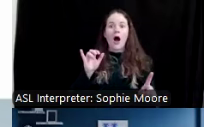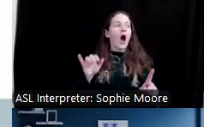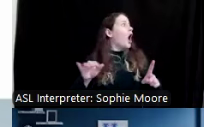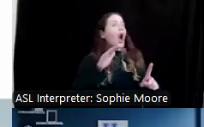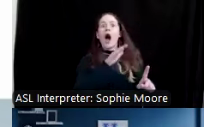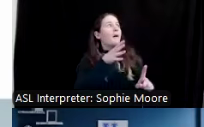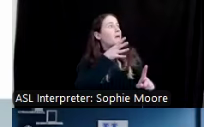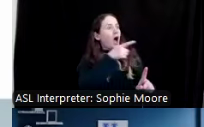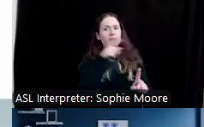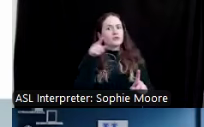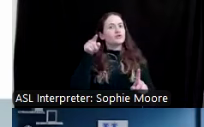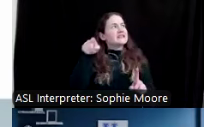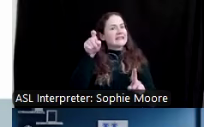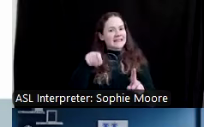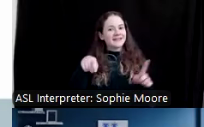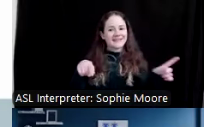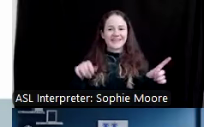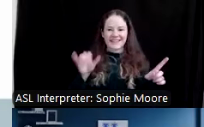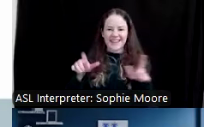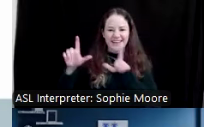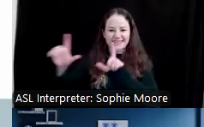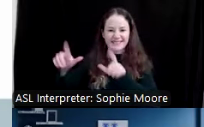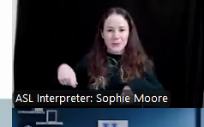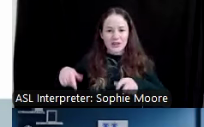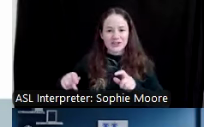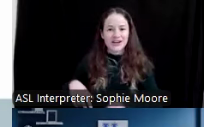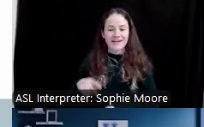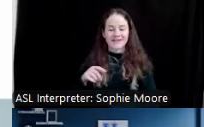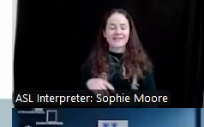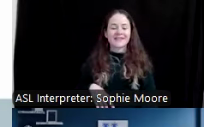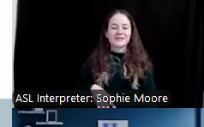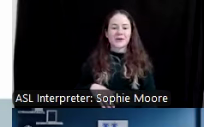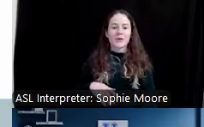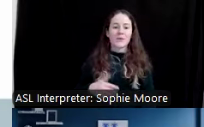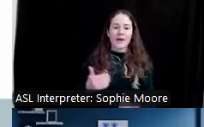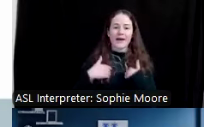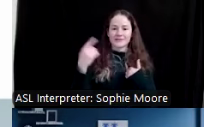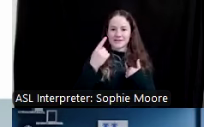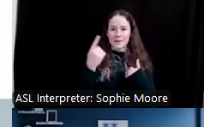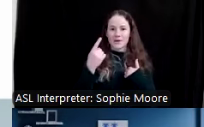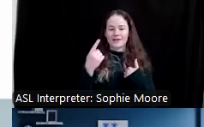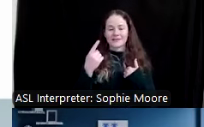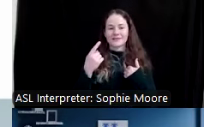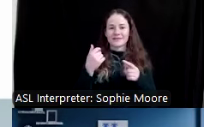there's a there's a fellow who does a lot of um like extreme sports from his wheelchair. And he has his own line of